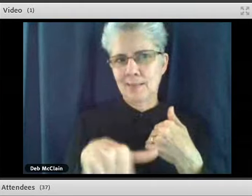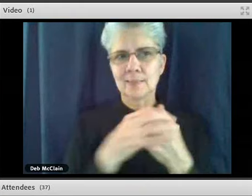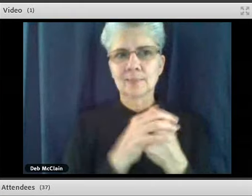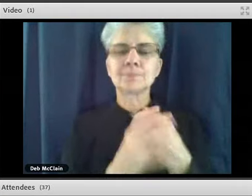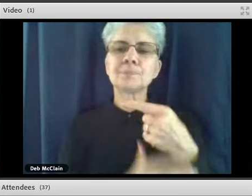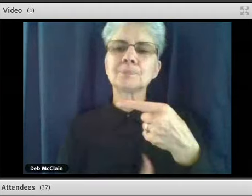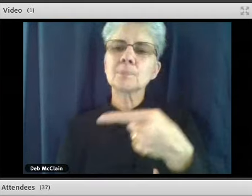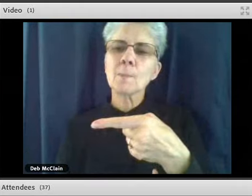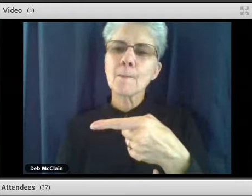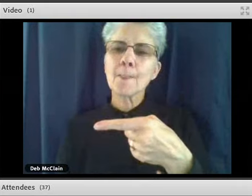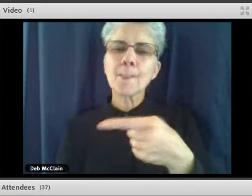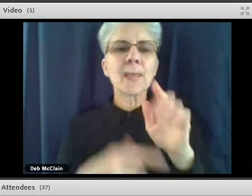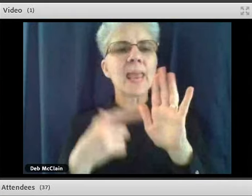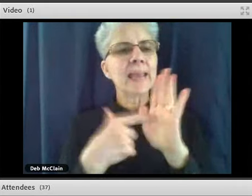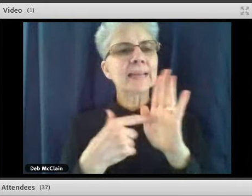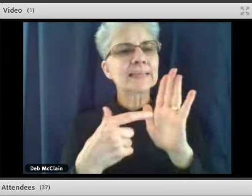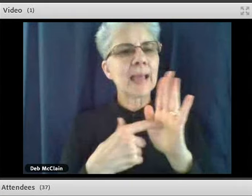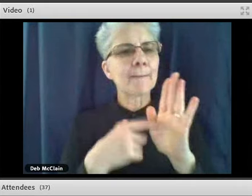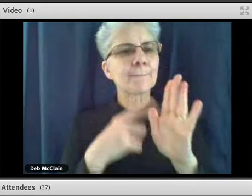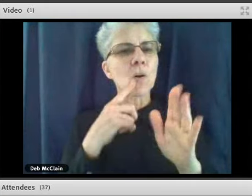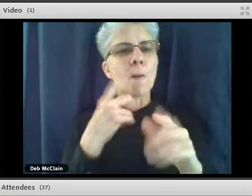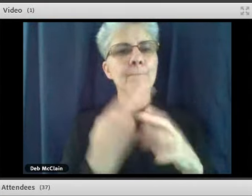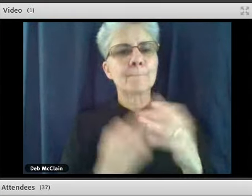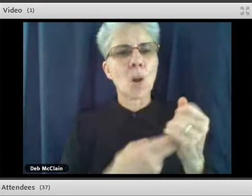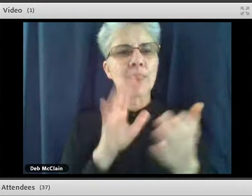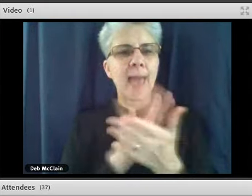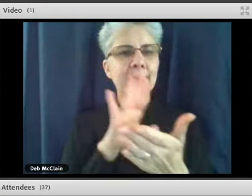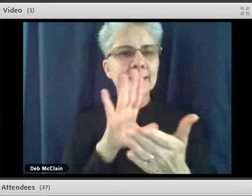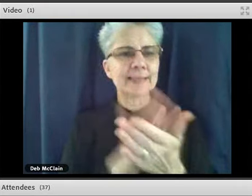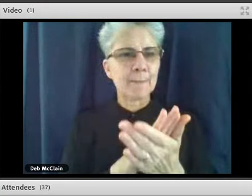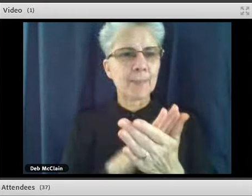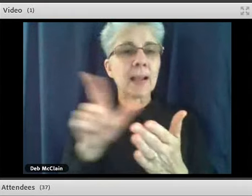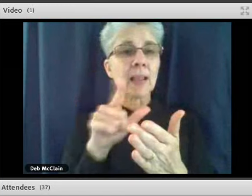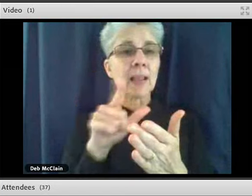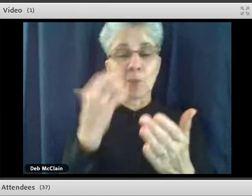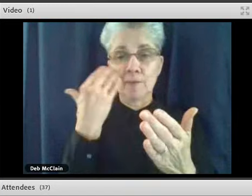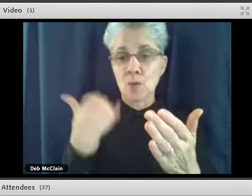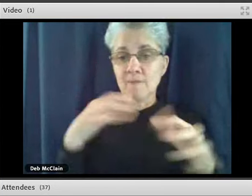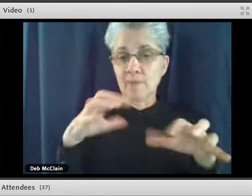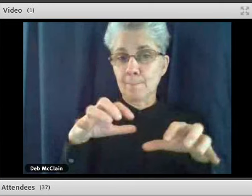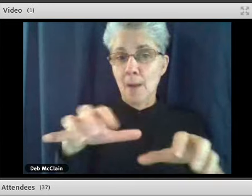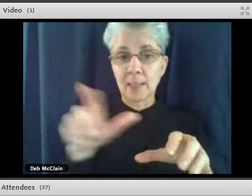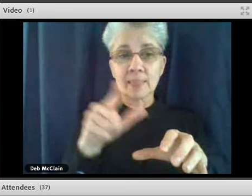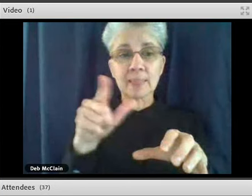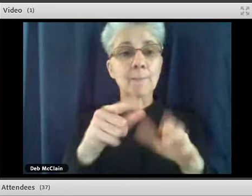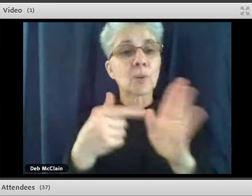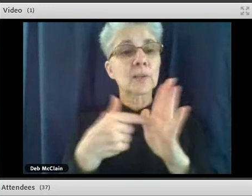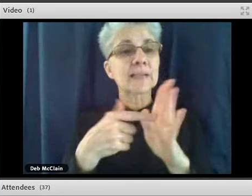to provide accessible content. So, here's an example. I have both academic library examples.